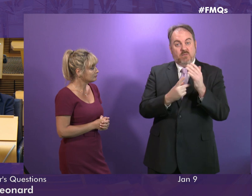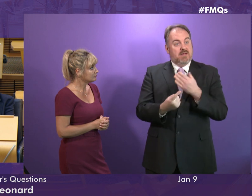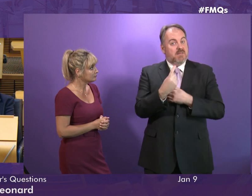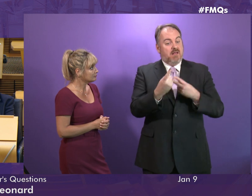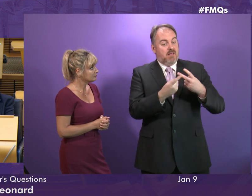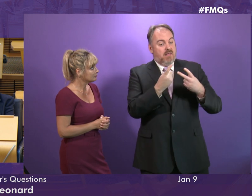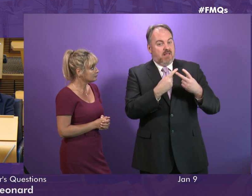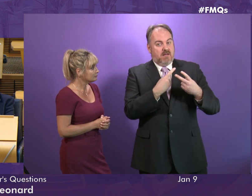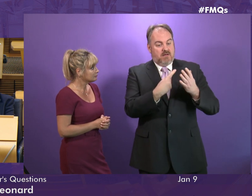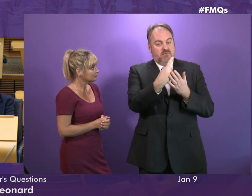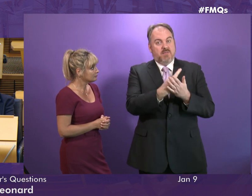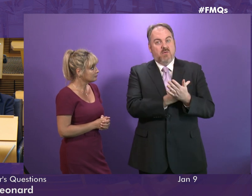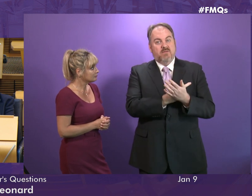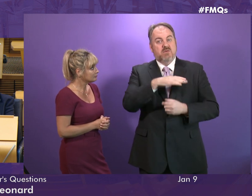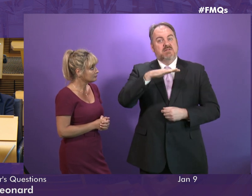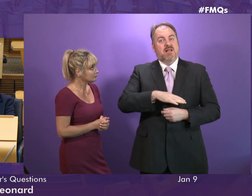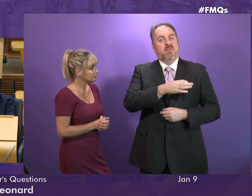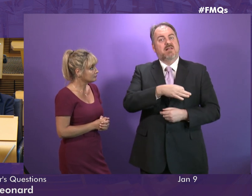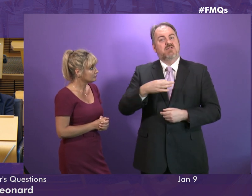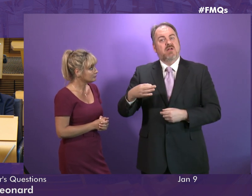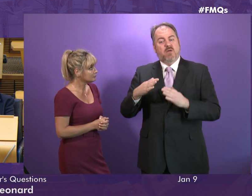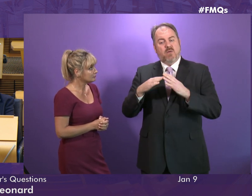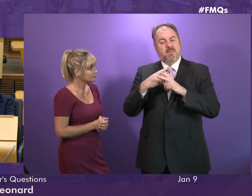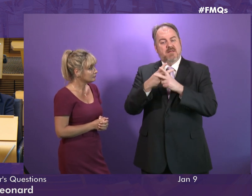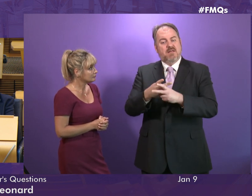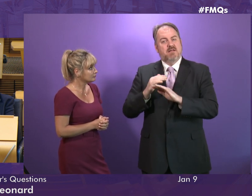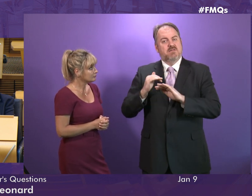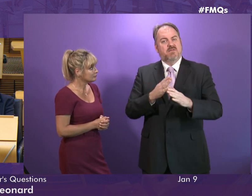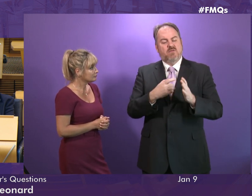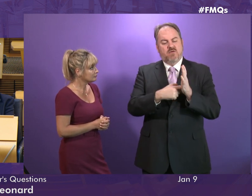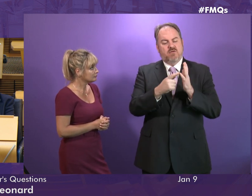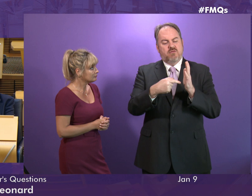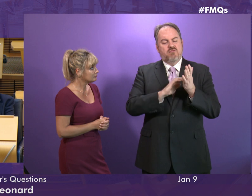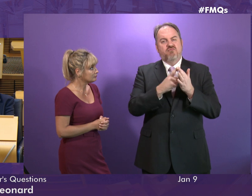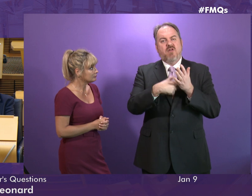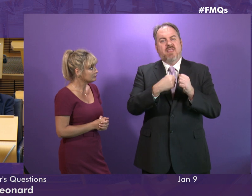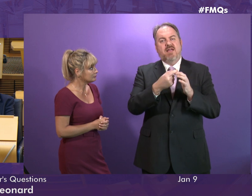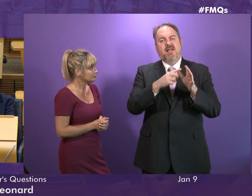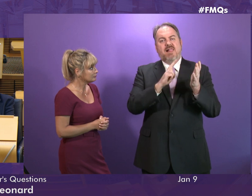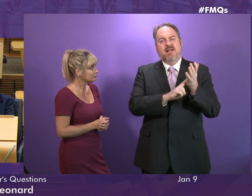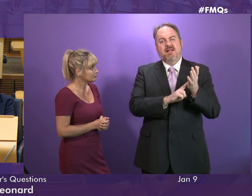on South Lanarkshire Council’s home care service for Rutherglen and Cambuslang. It